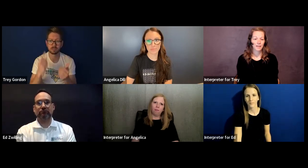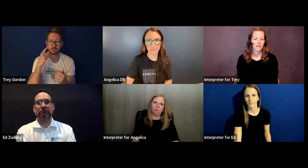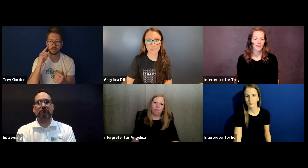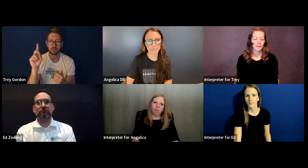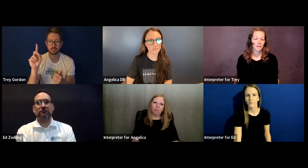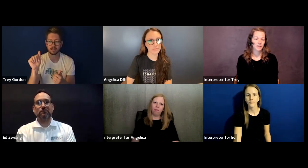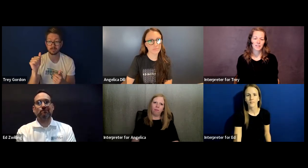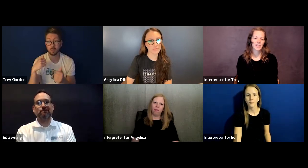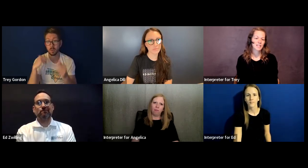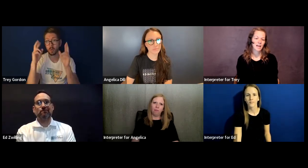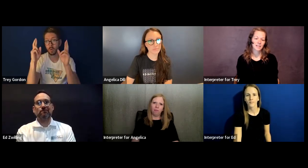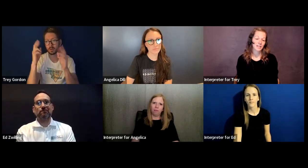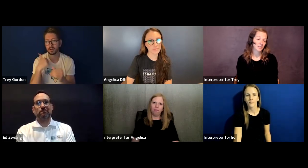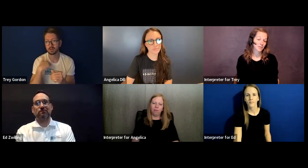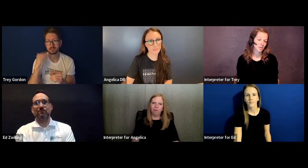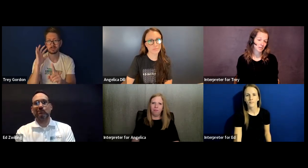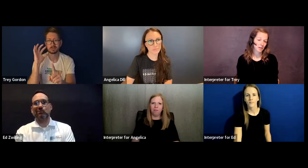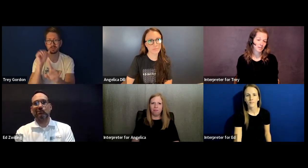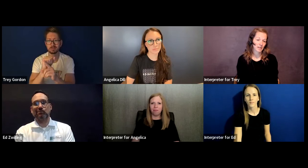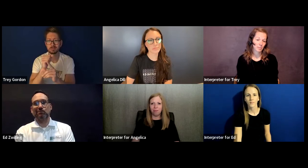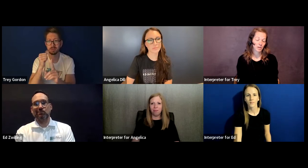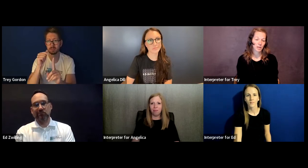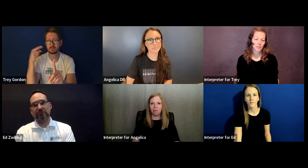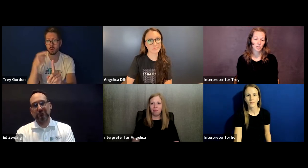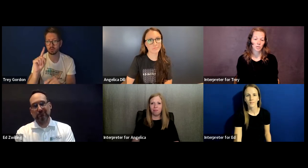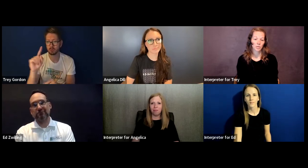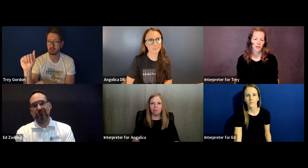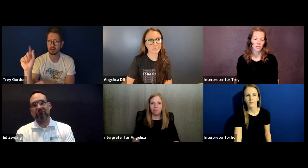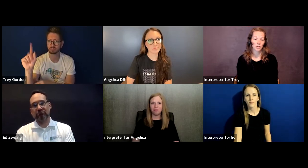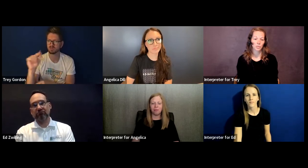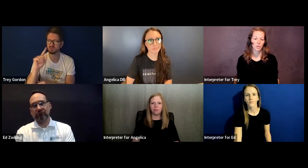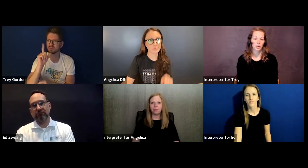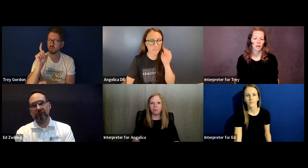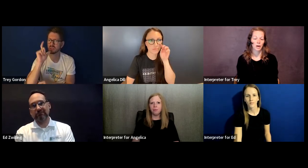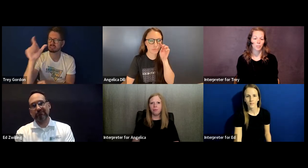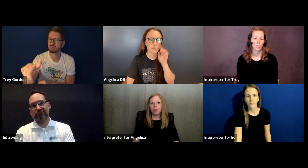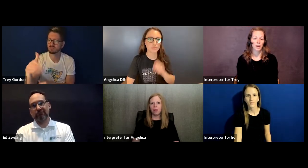in society's not designed for disabled communities so we're trying to uh point out